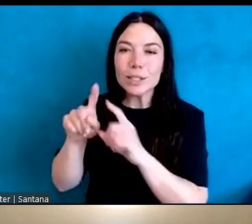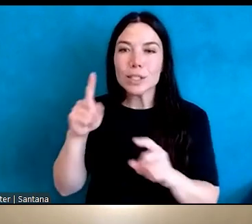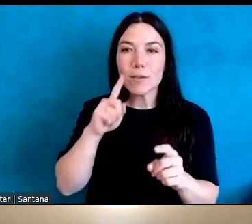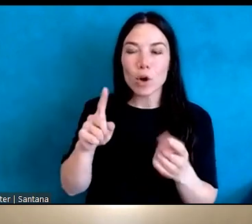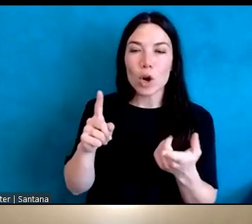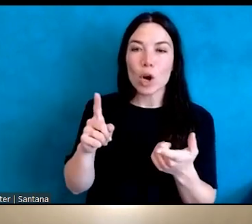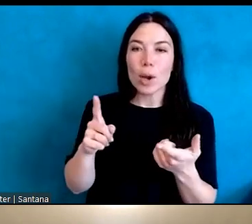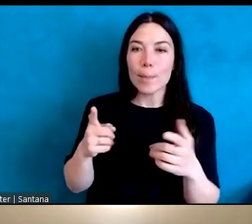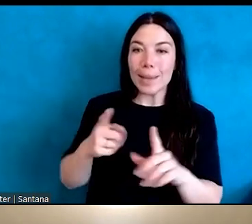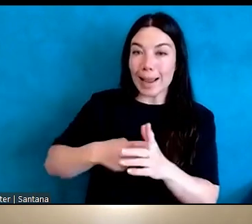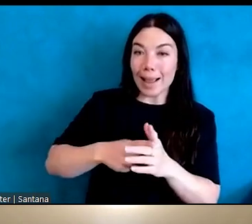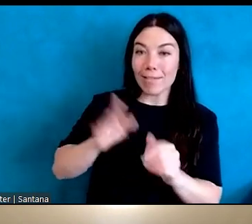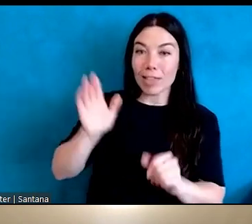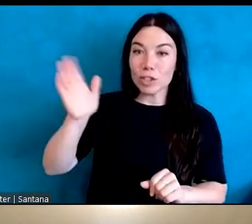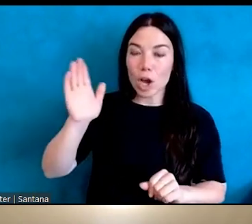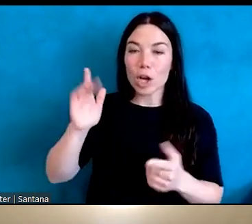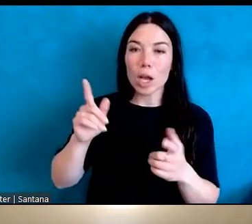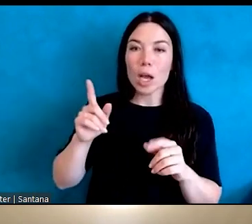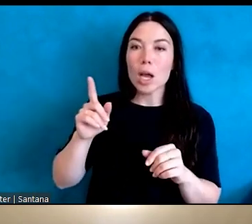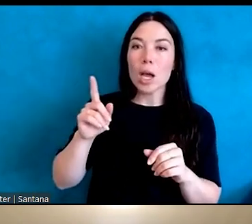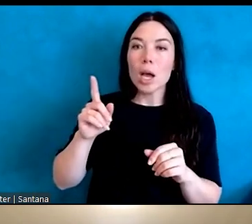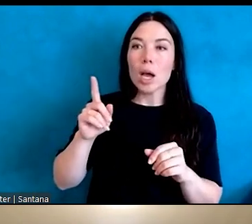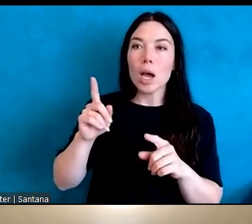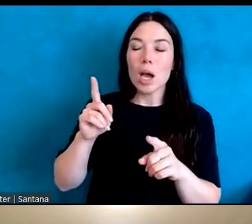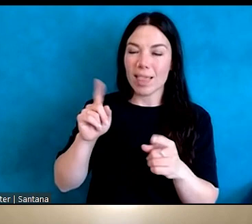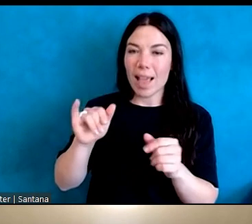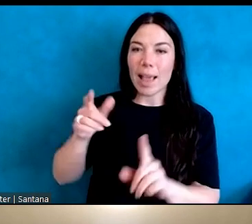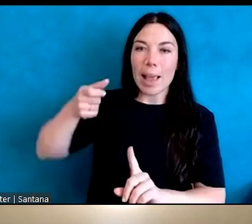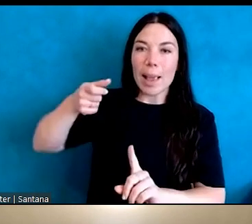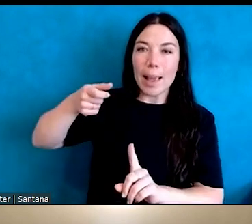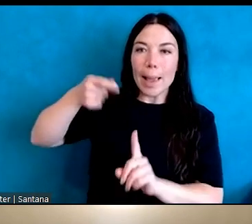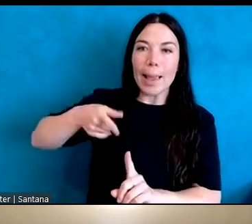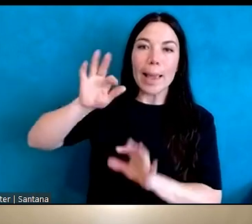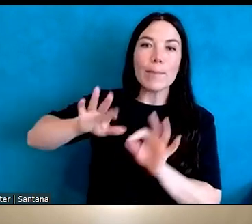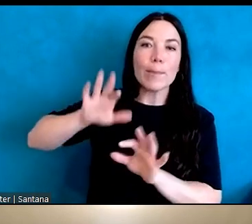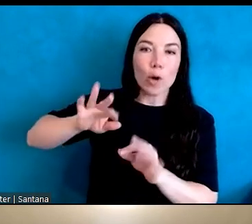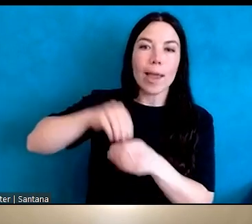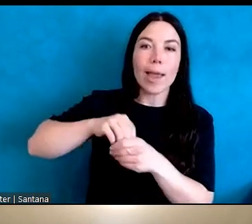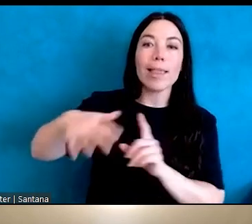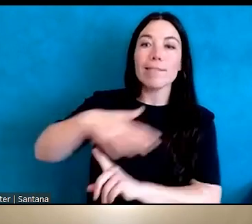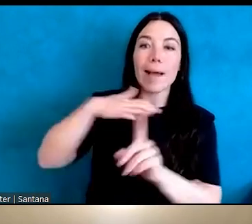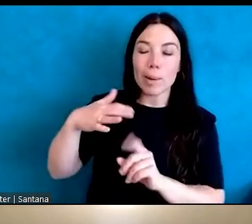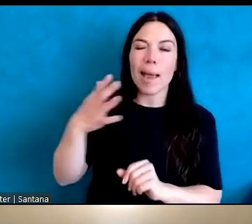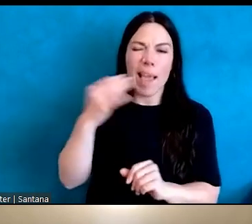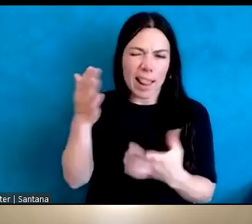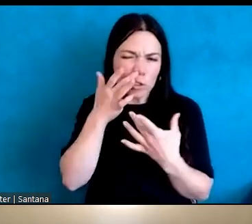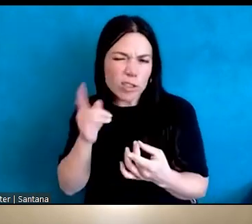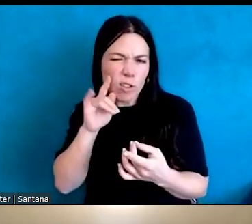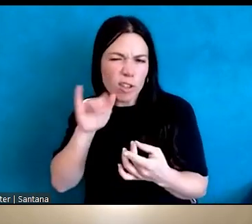which is differences in the input and the environment, and also interestingly, in the context that changes the environment.